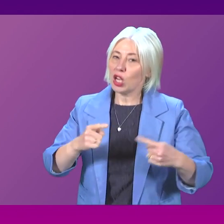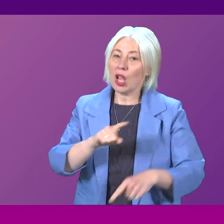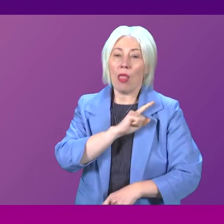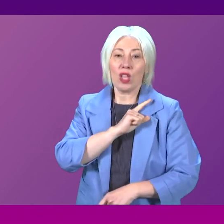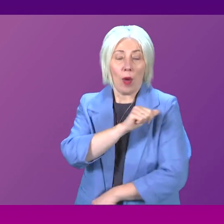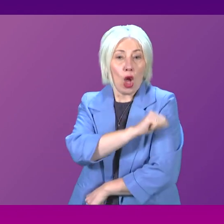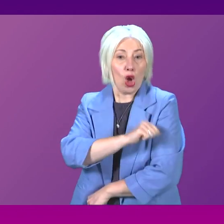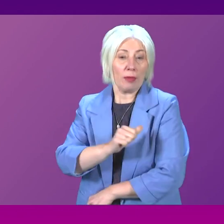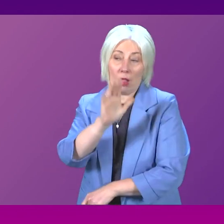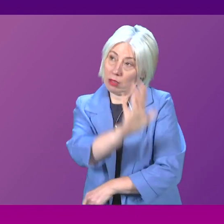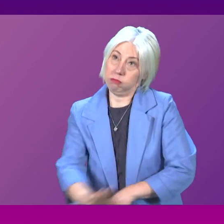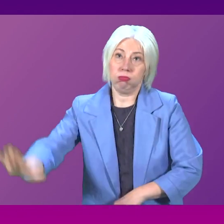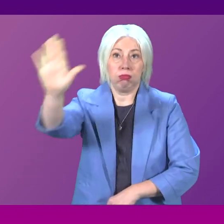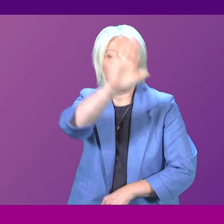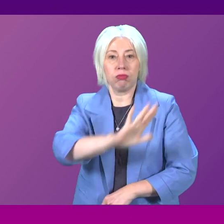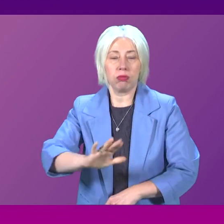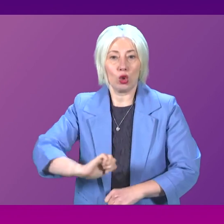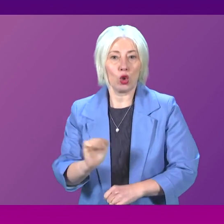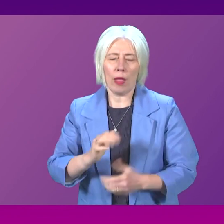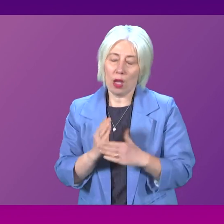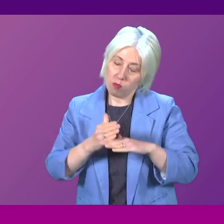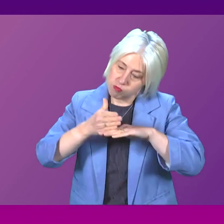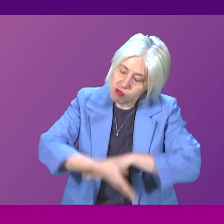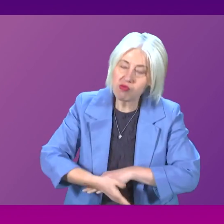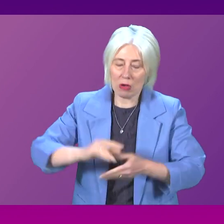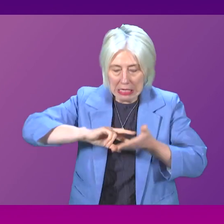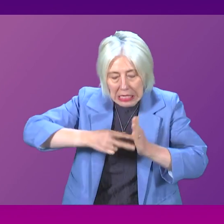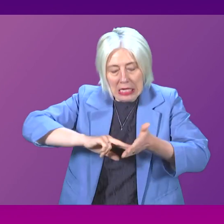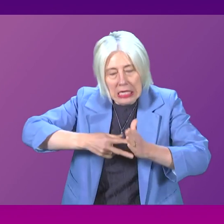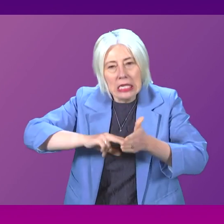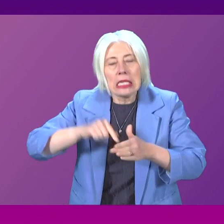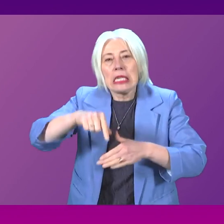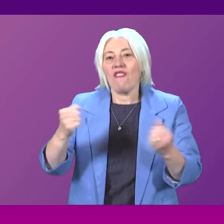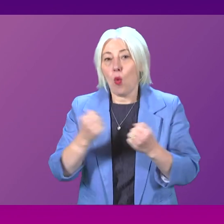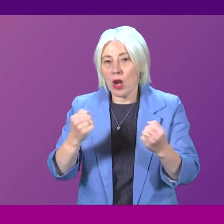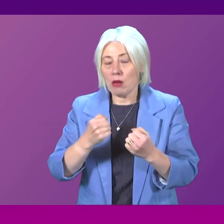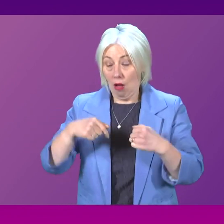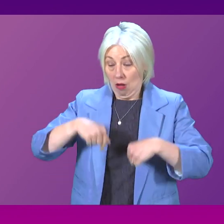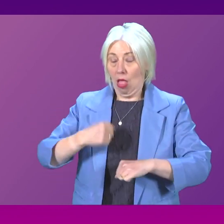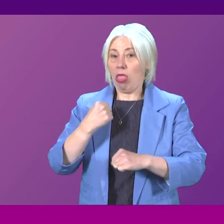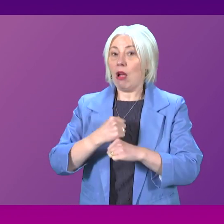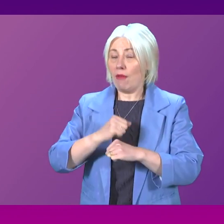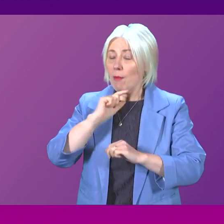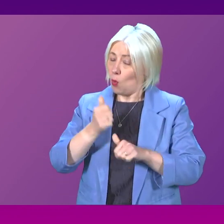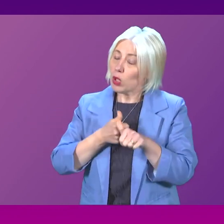boards across the country are working hard to plan for winter, and this Government will continue to support them.